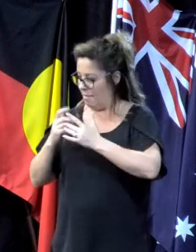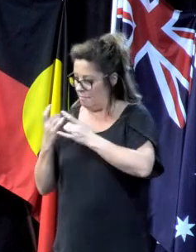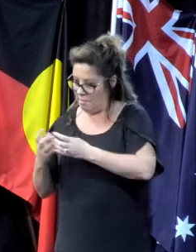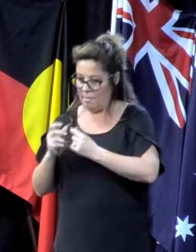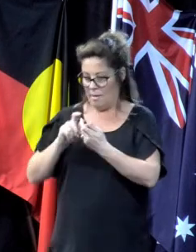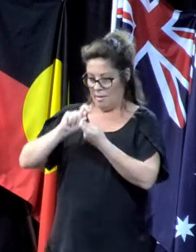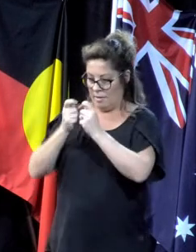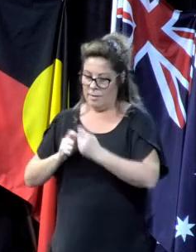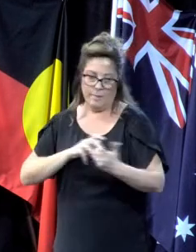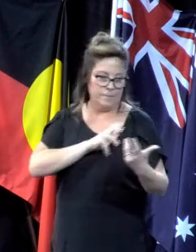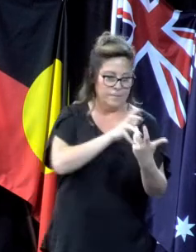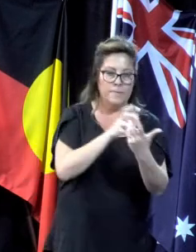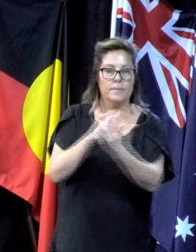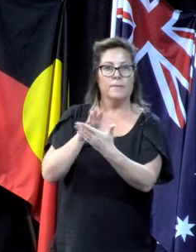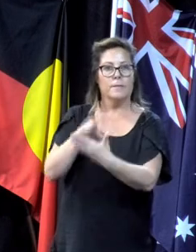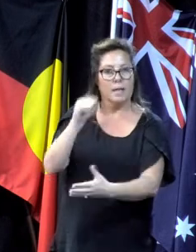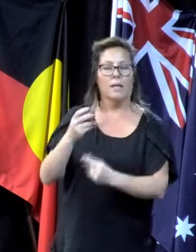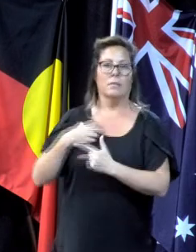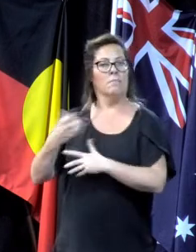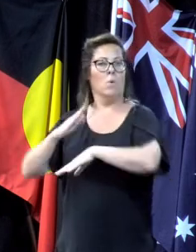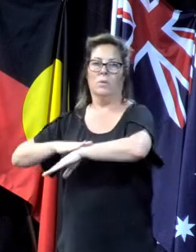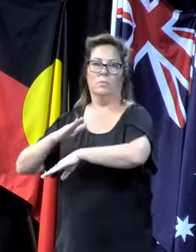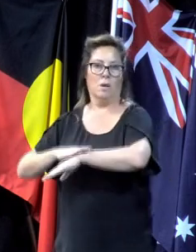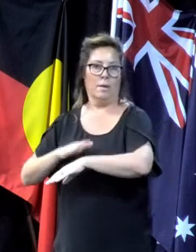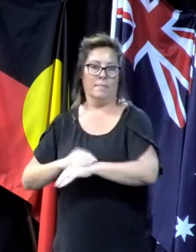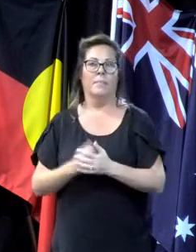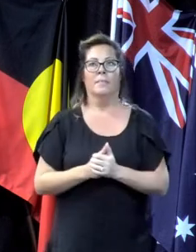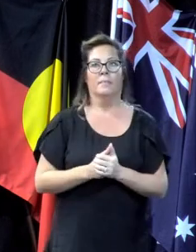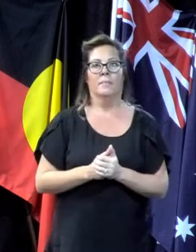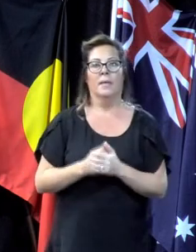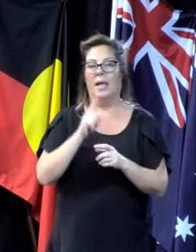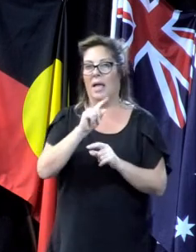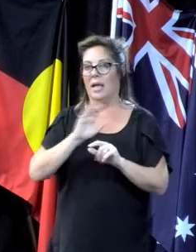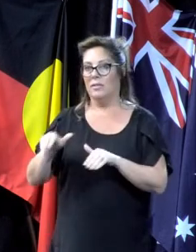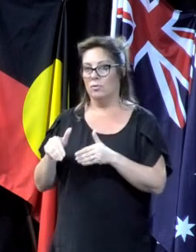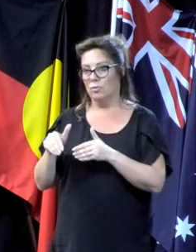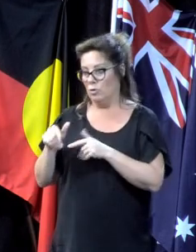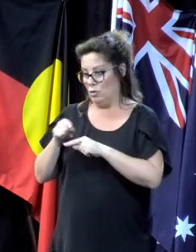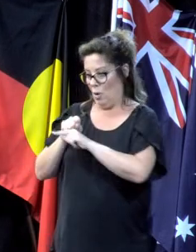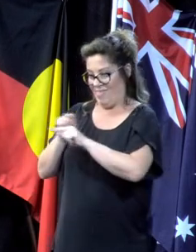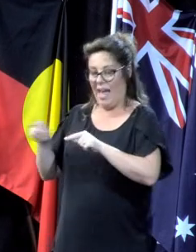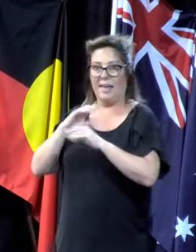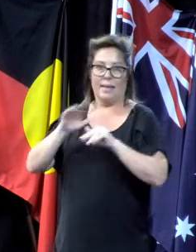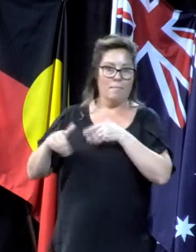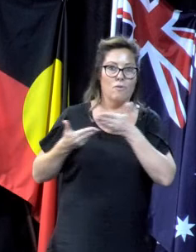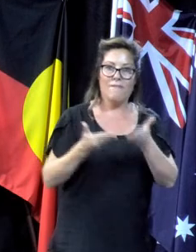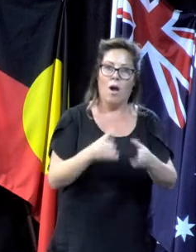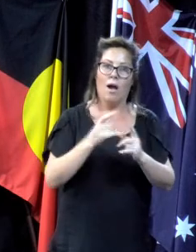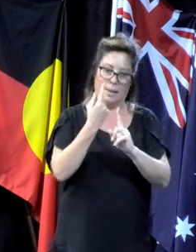disability and to provide the personalised learning required to fulfil those diverse capabilities of each student.